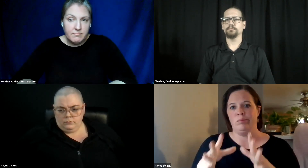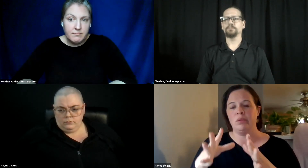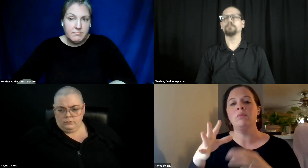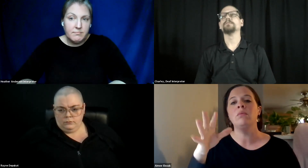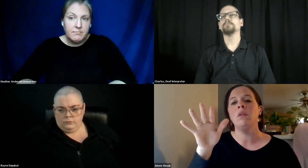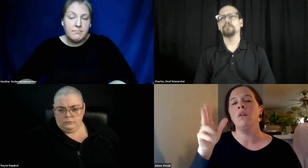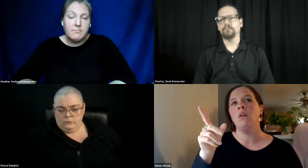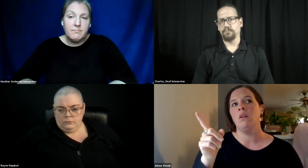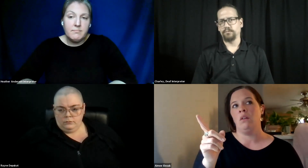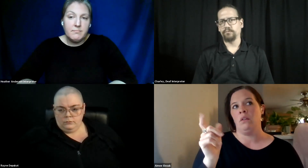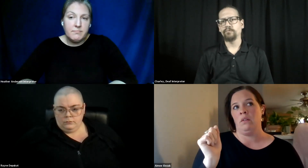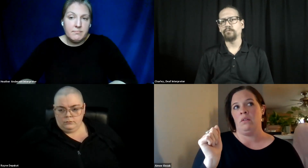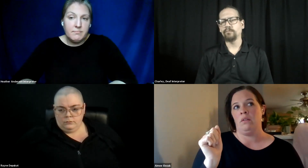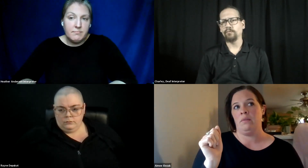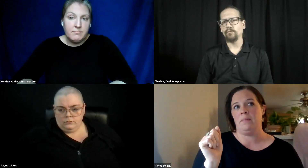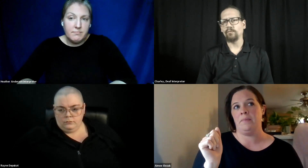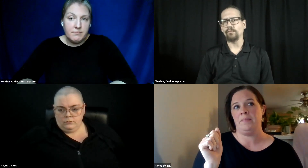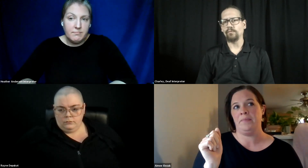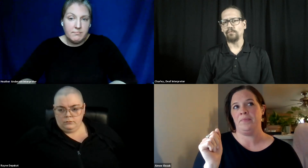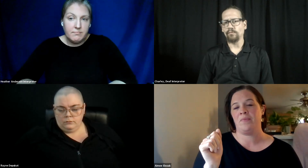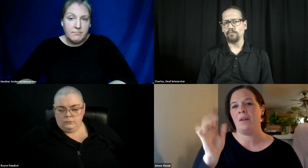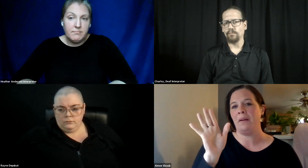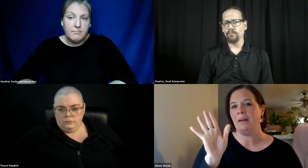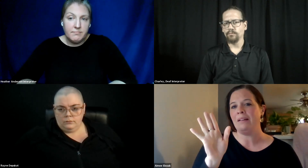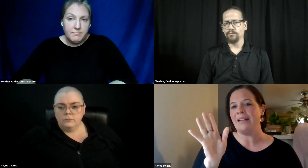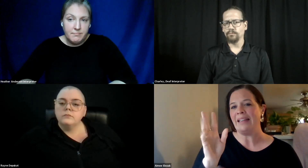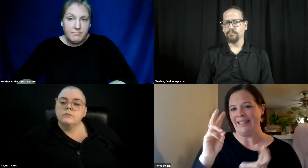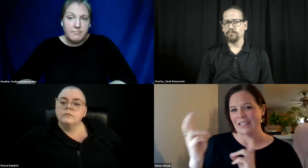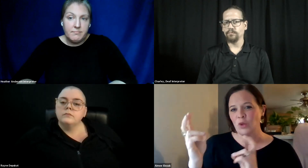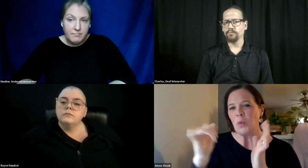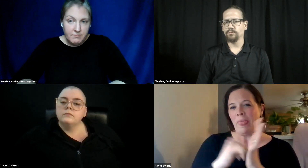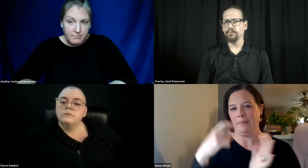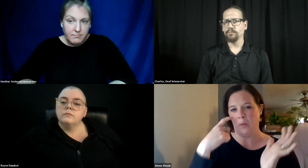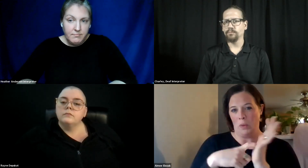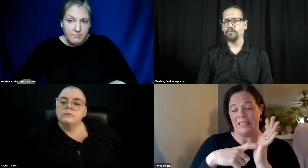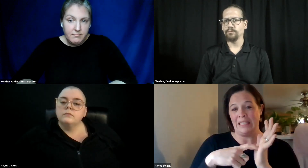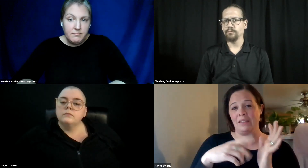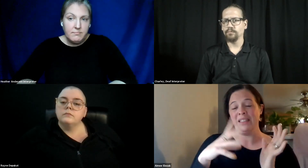had to see. Okay, which one lol I find it interpreters stadium ahead both on the schedule.